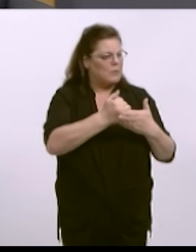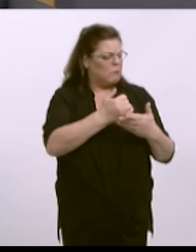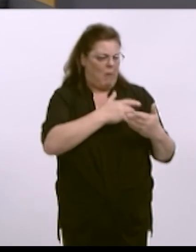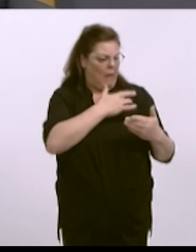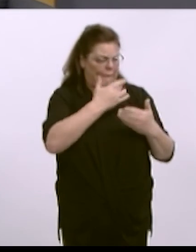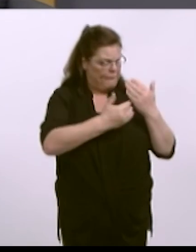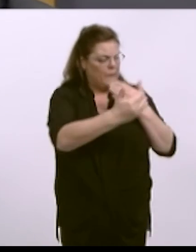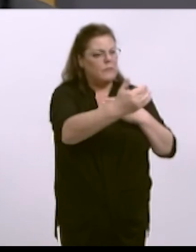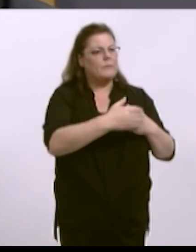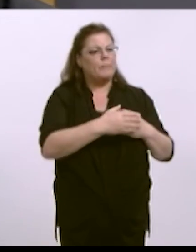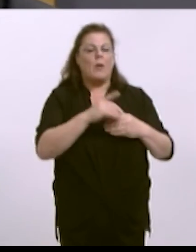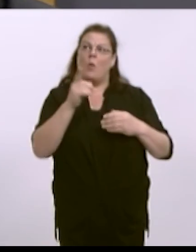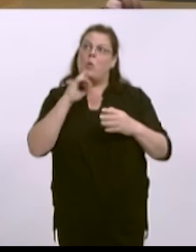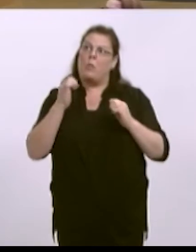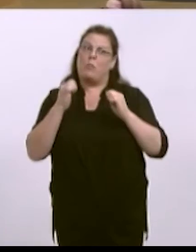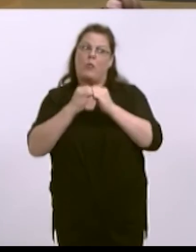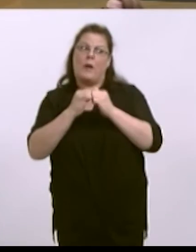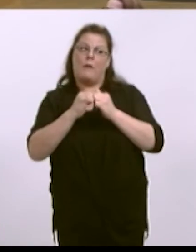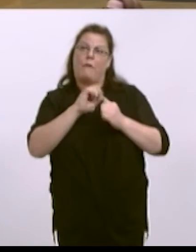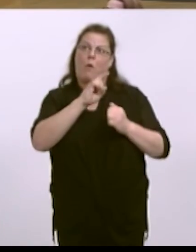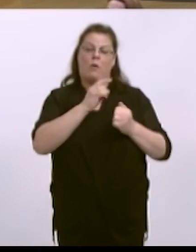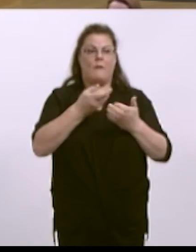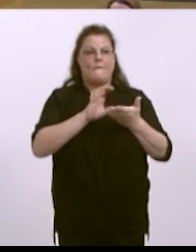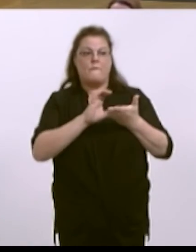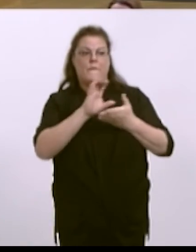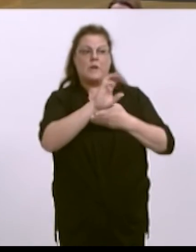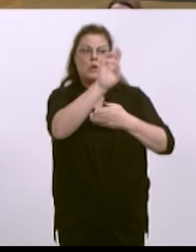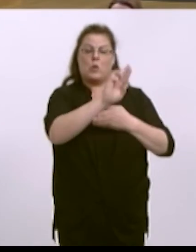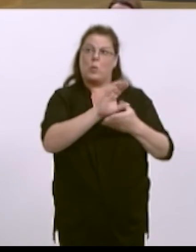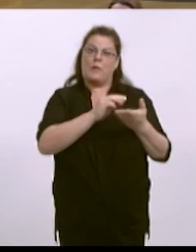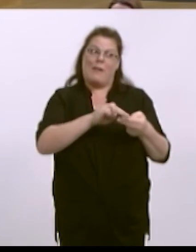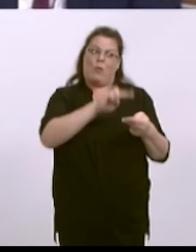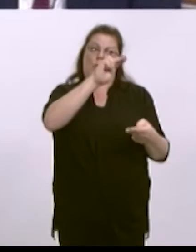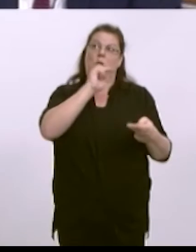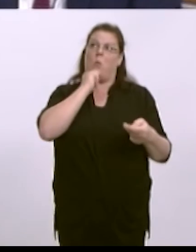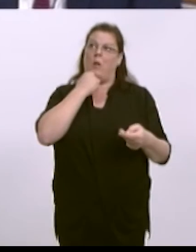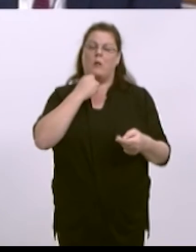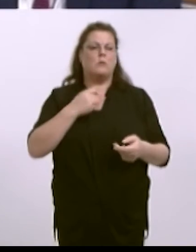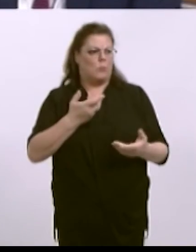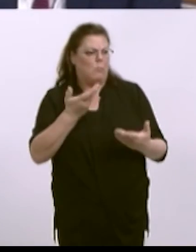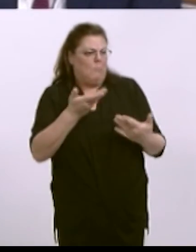funding to our schools in Wales? Carwyn Jones: Well, we've done exactly that, of course, through the protections weíve put in place for schools. We are seeing new